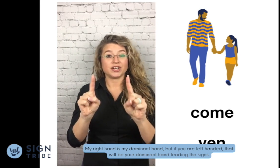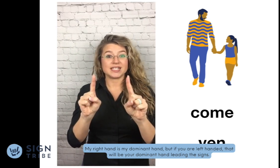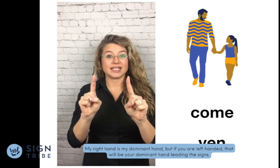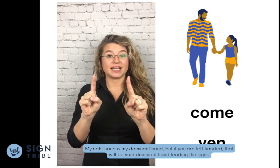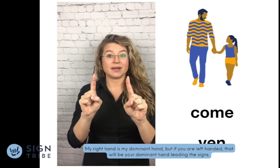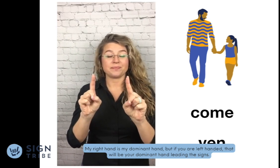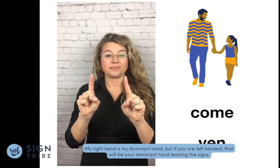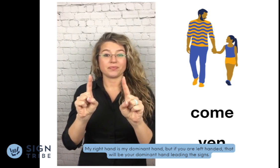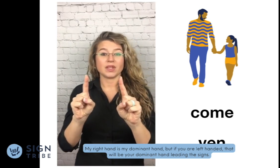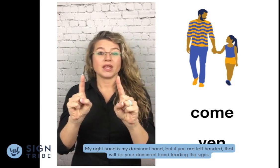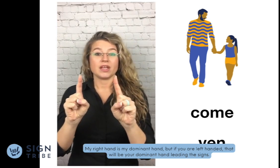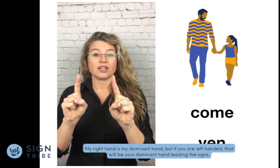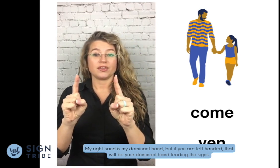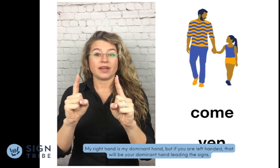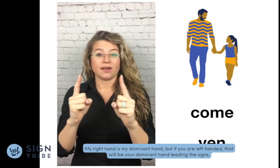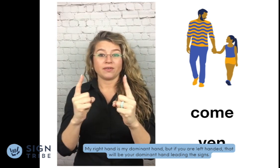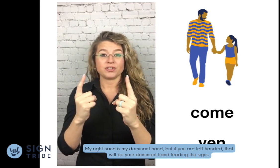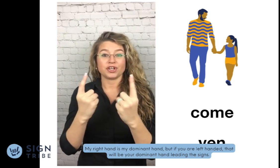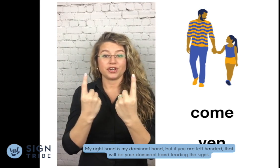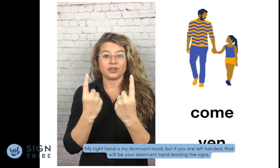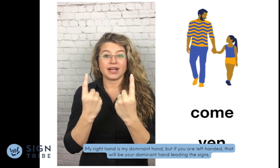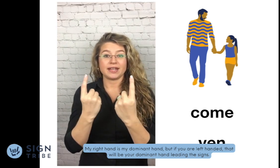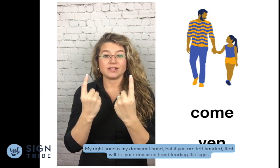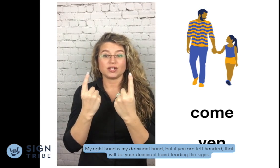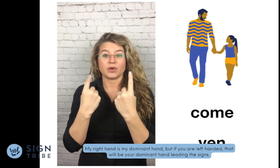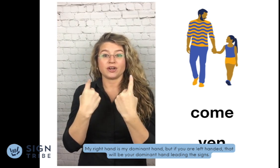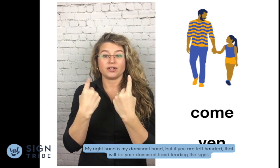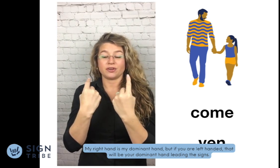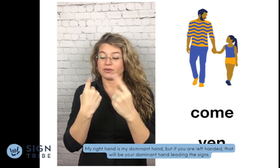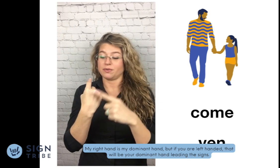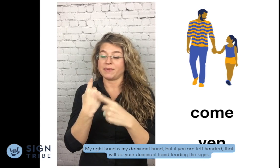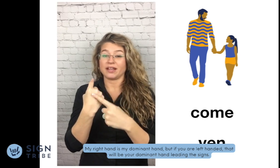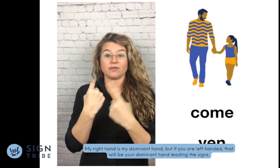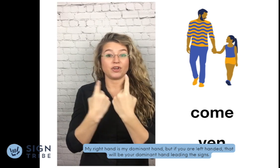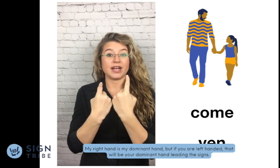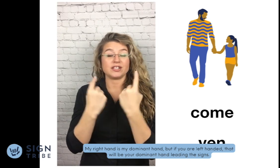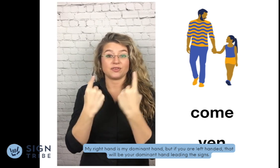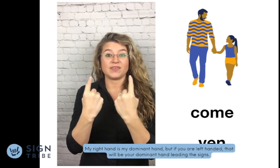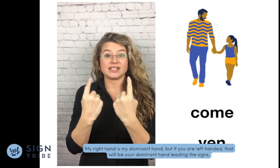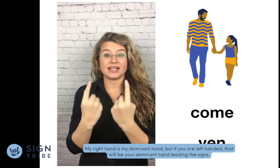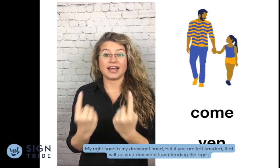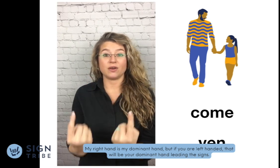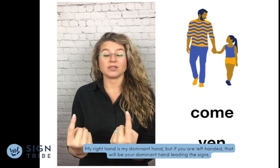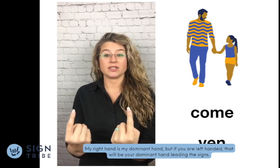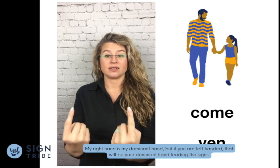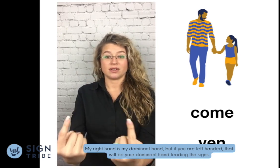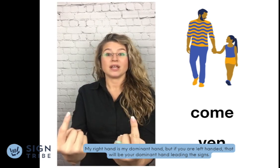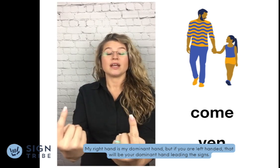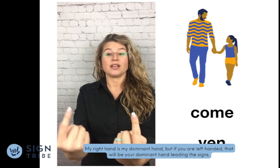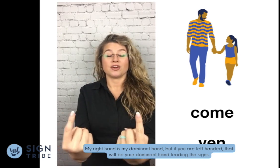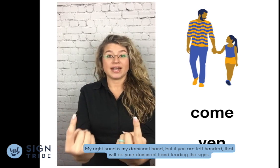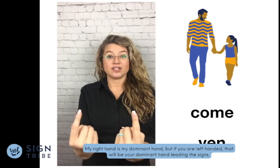sticking up. Turn your hands to where your back of your hands are facing out. Your hands should